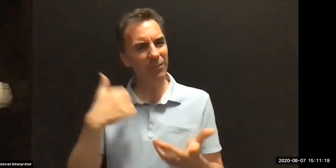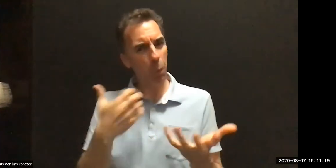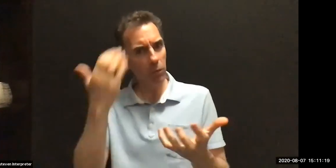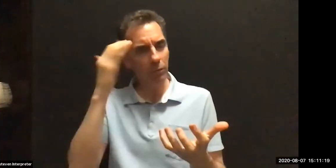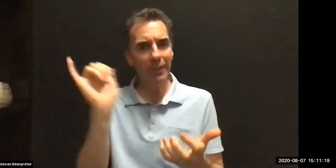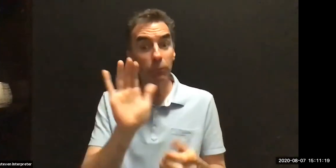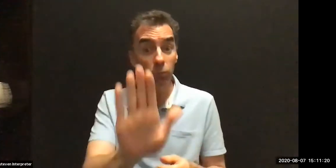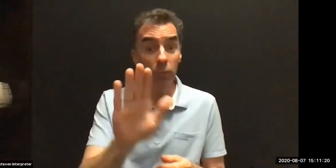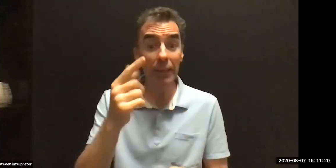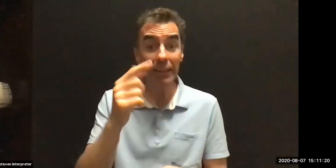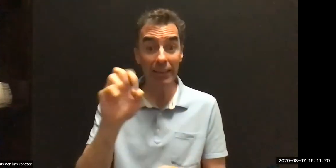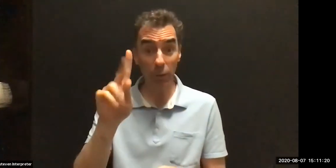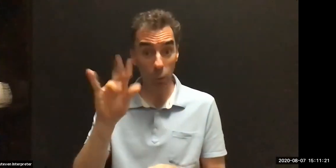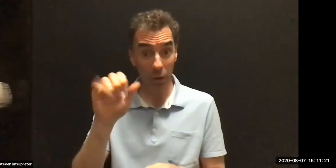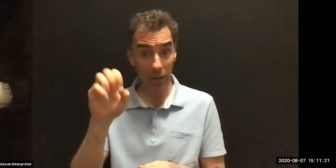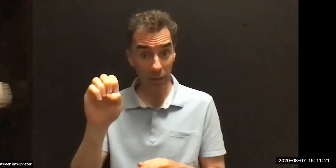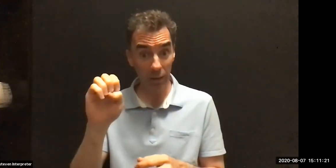Marjorie CarletEdmonds: Website. This didn't have classes there right now.